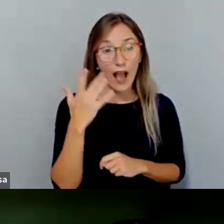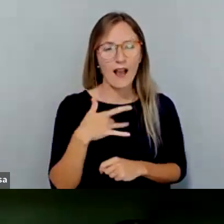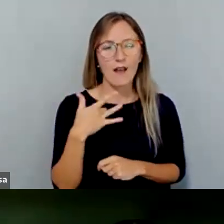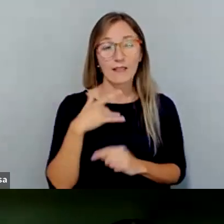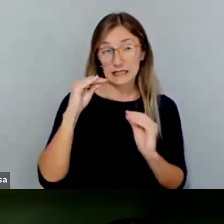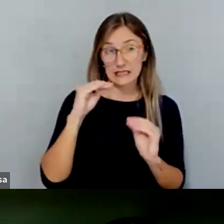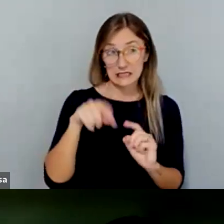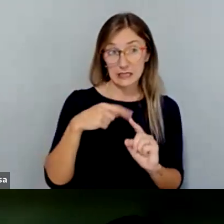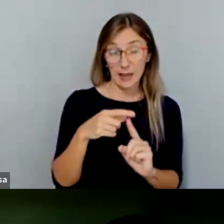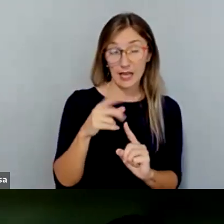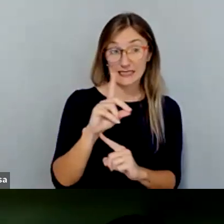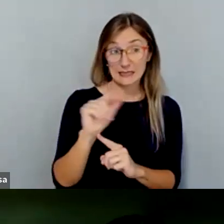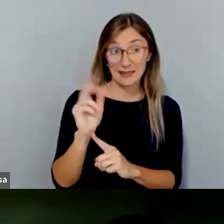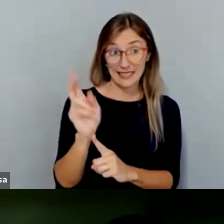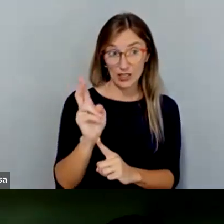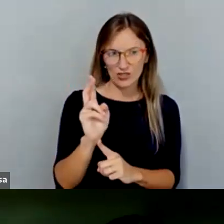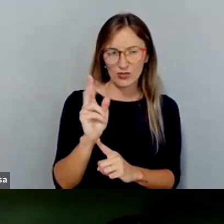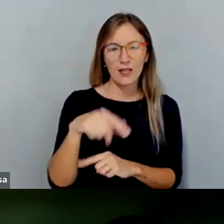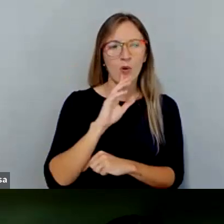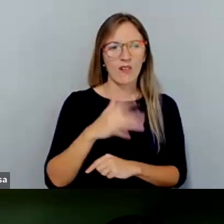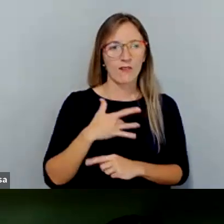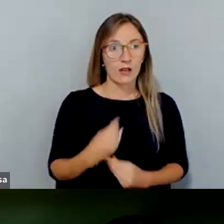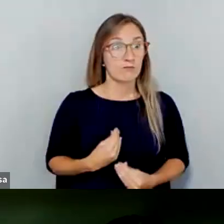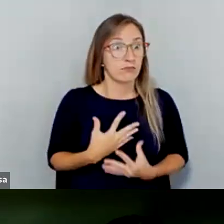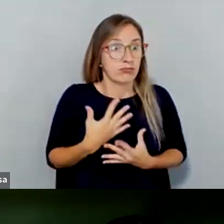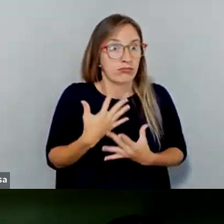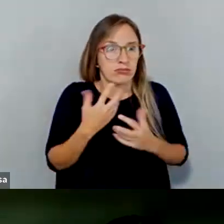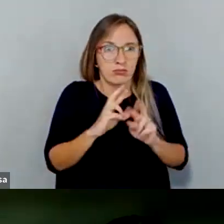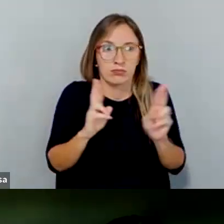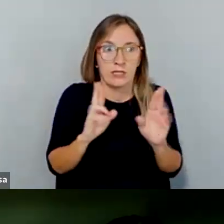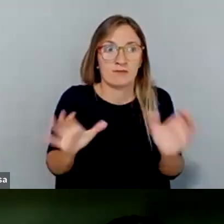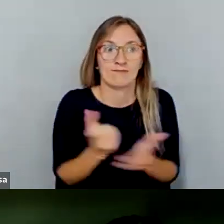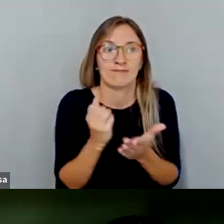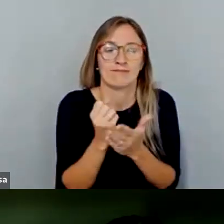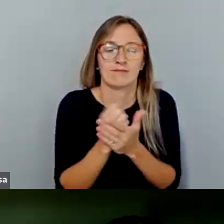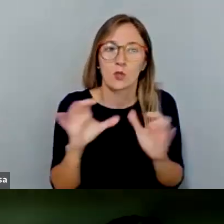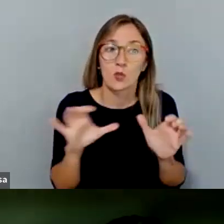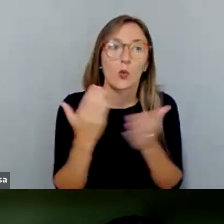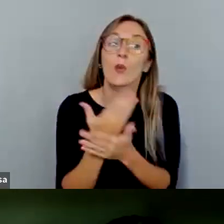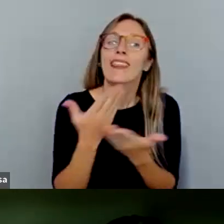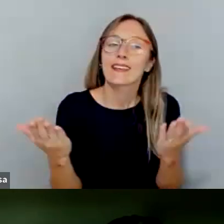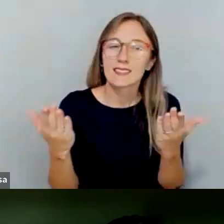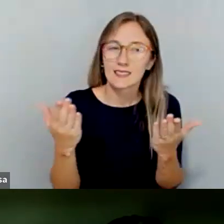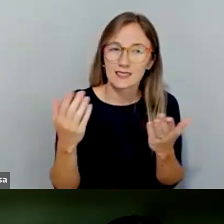disability history last year and it was something I regretted not doing. I